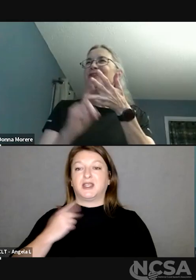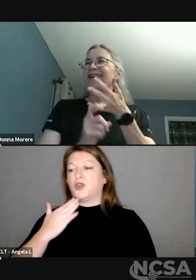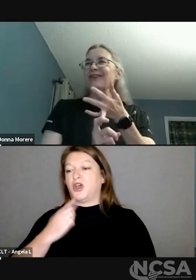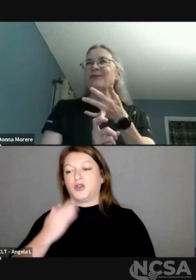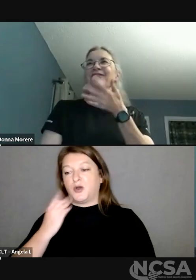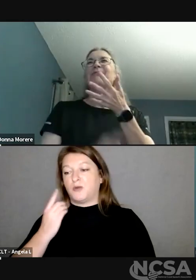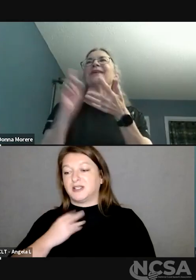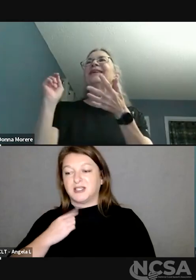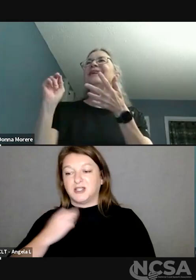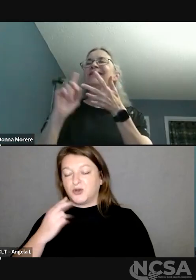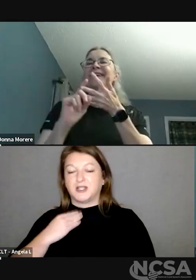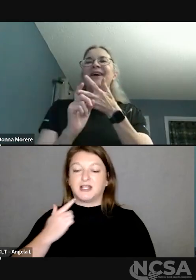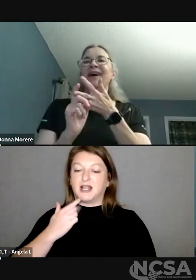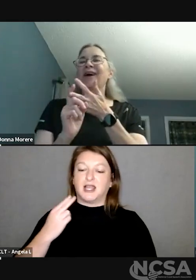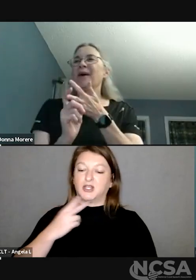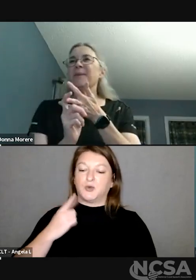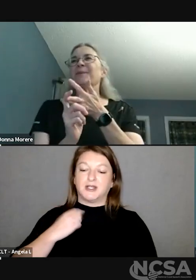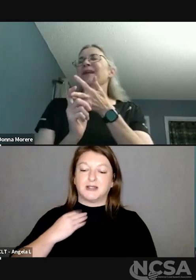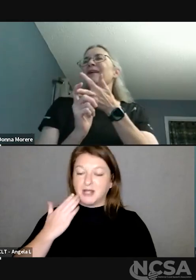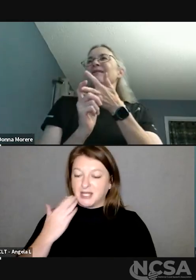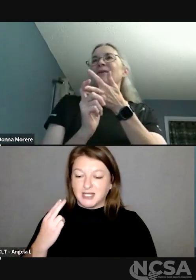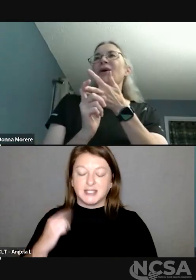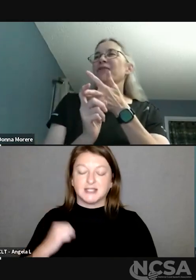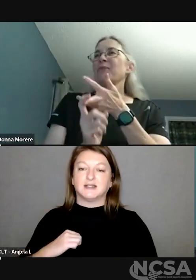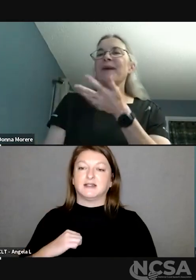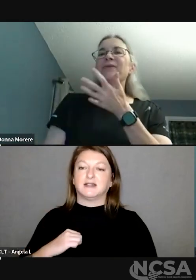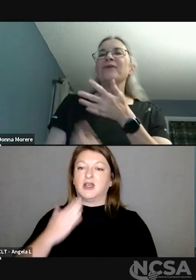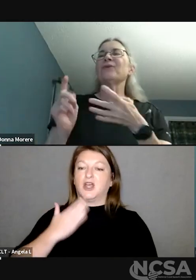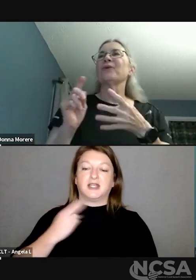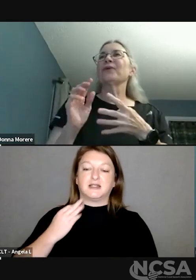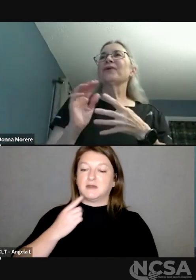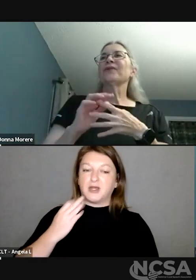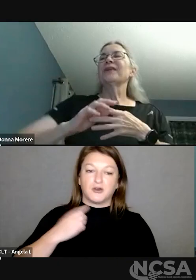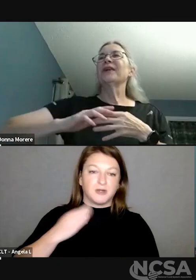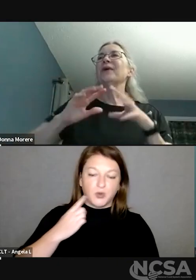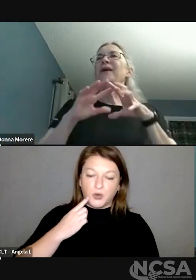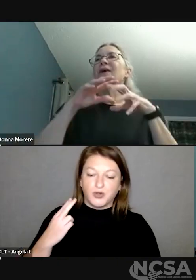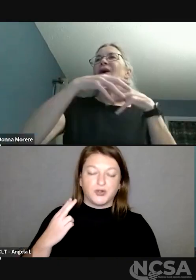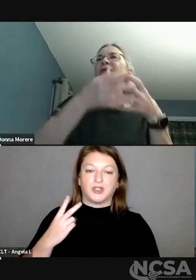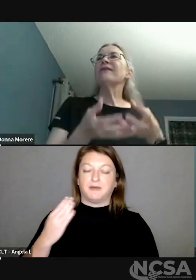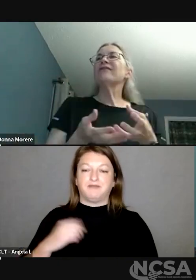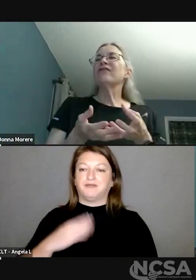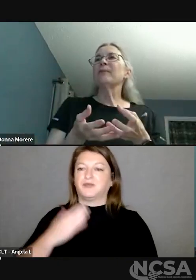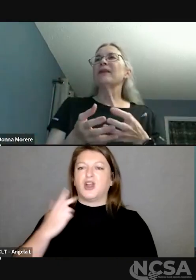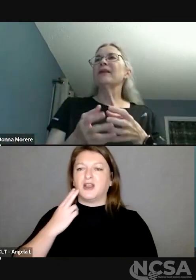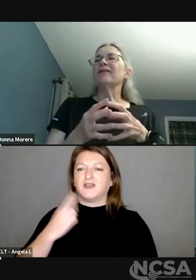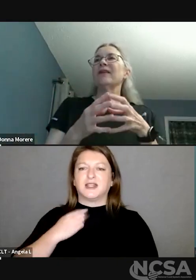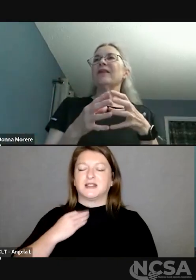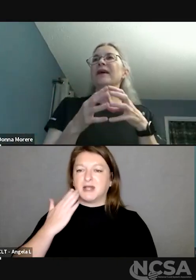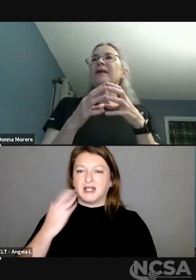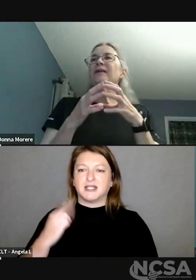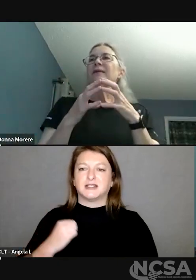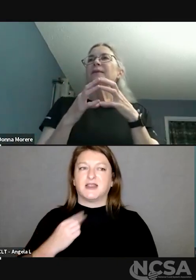intellectual disabilities, autism spectrum disorders. You know all of these disabilities that